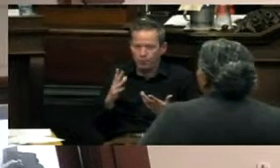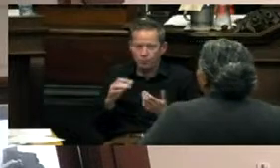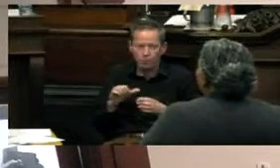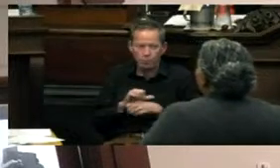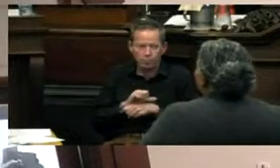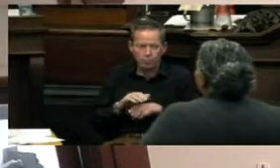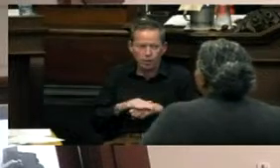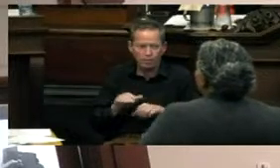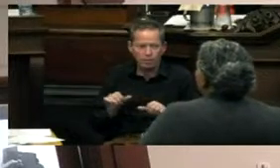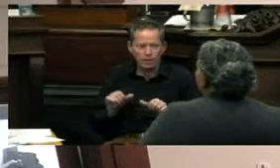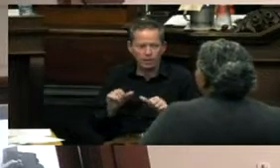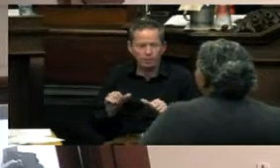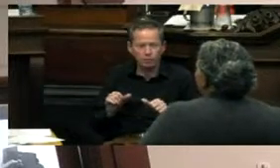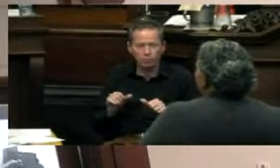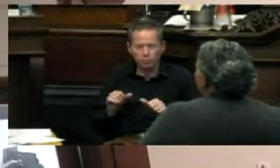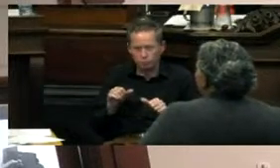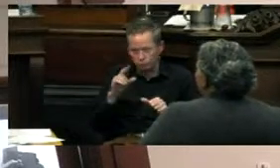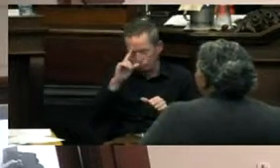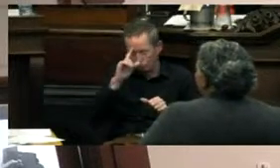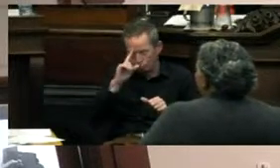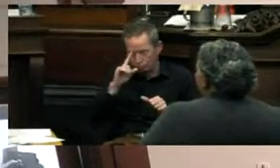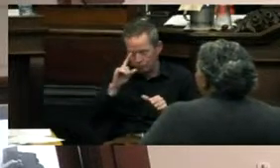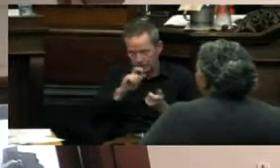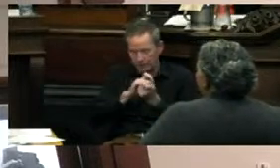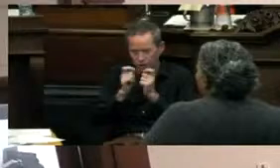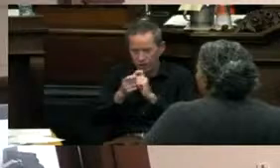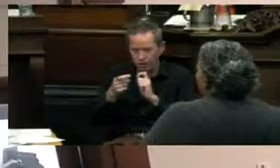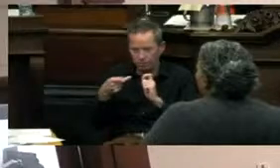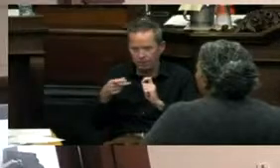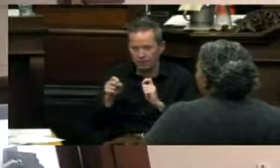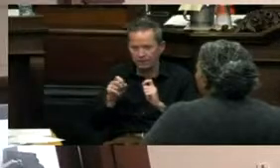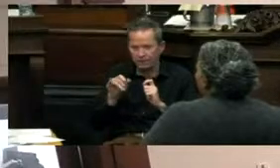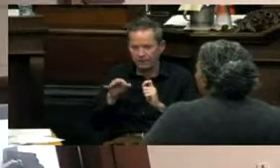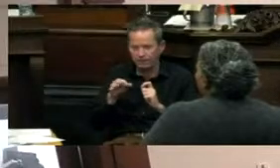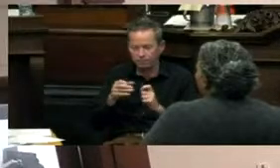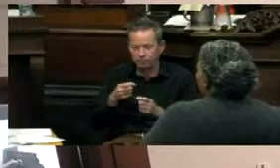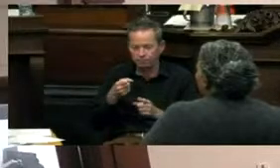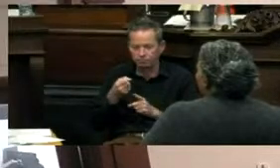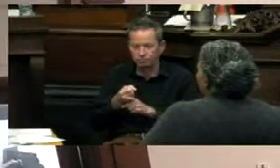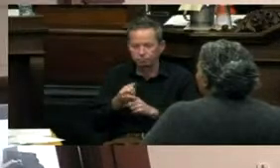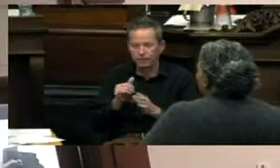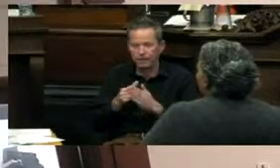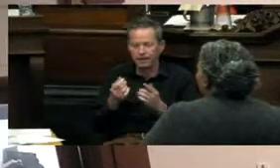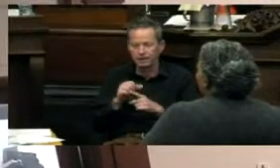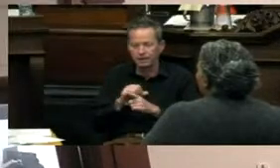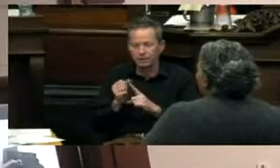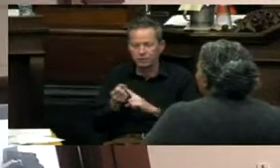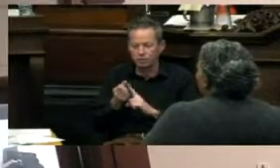in on this. And how then you will work on being able to